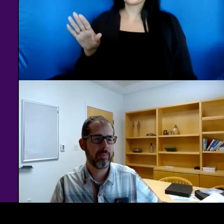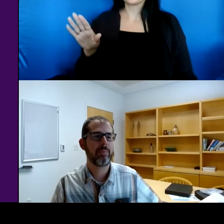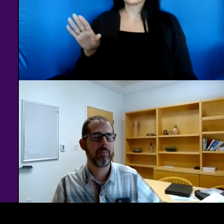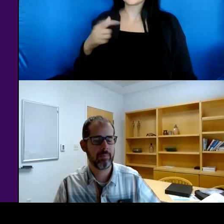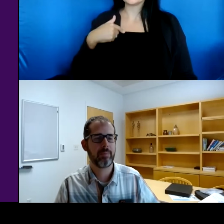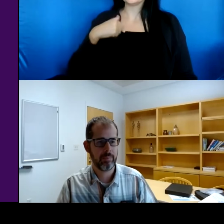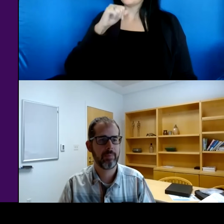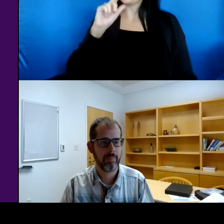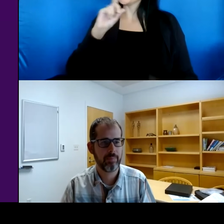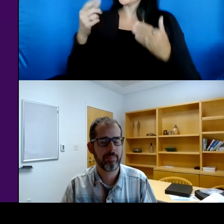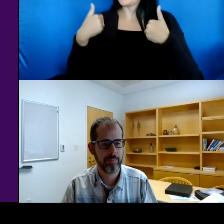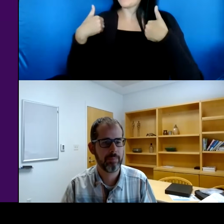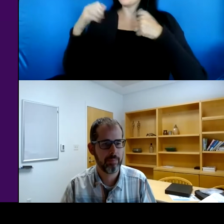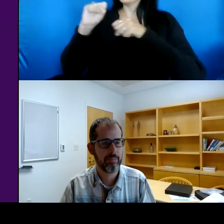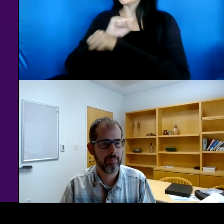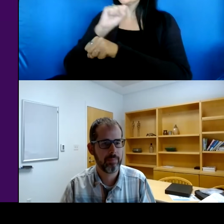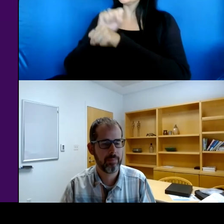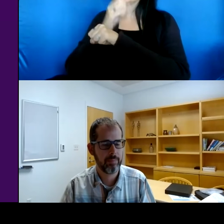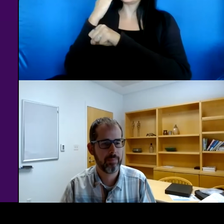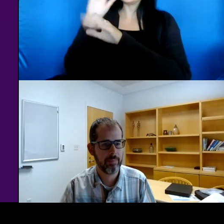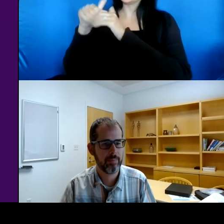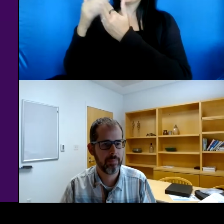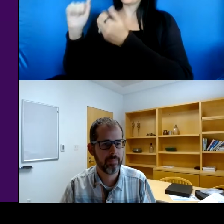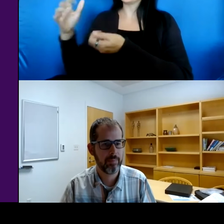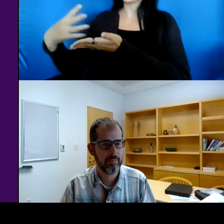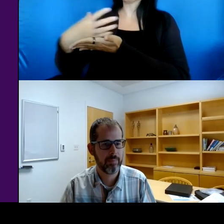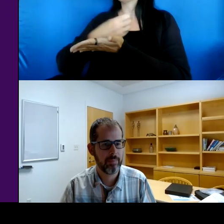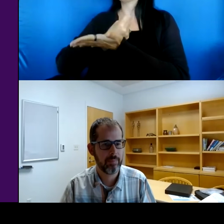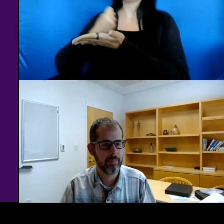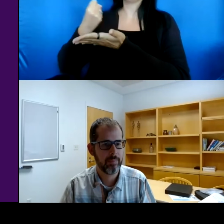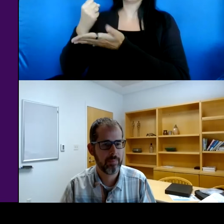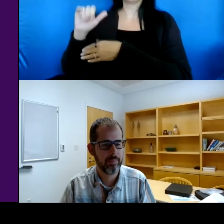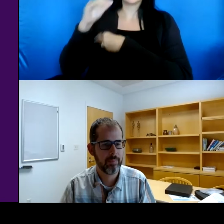because I don't know if you could gather that, to be honest. I also have a very standard